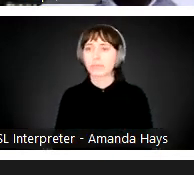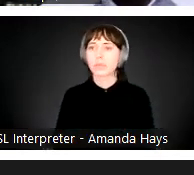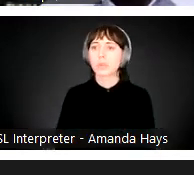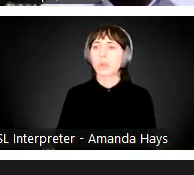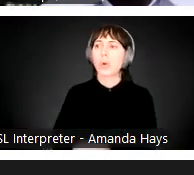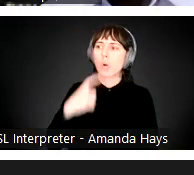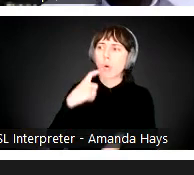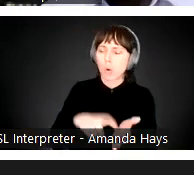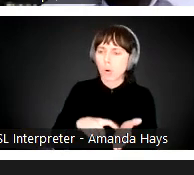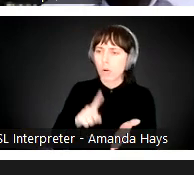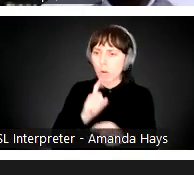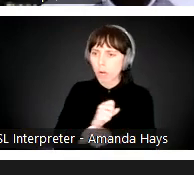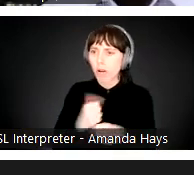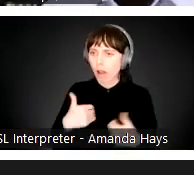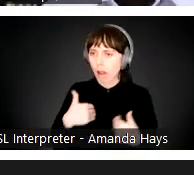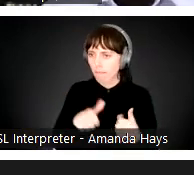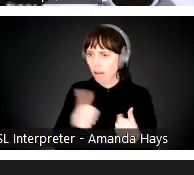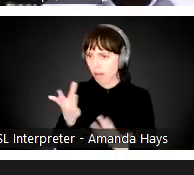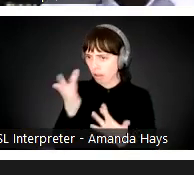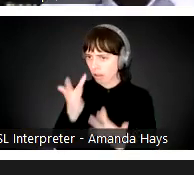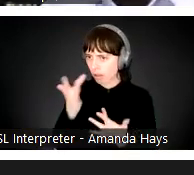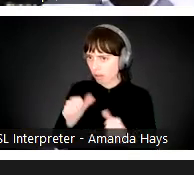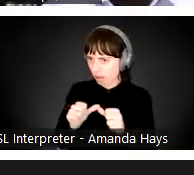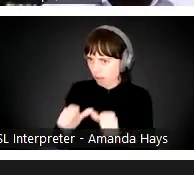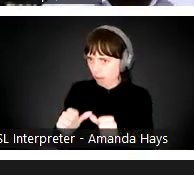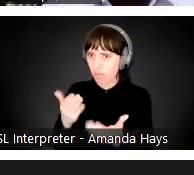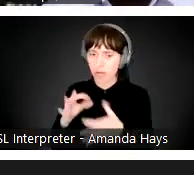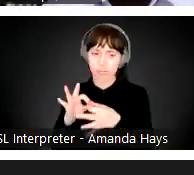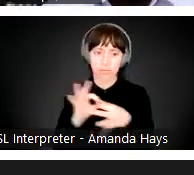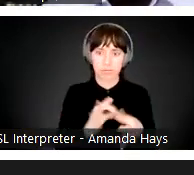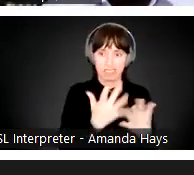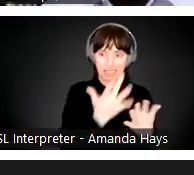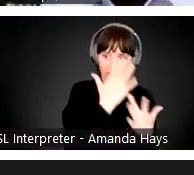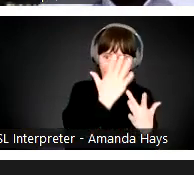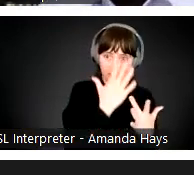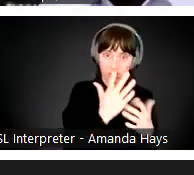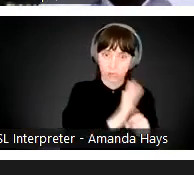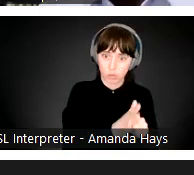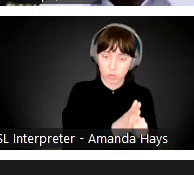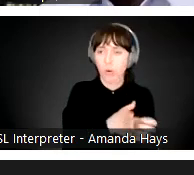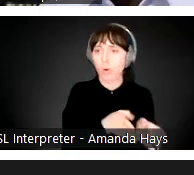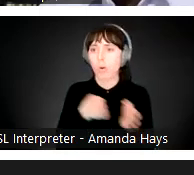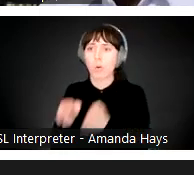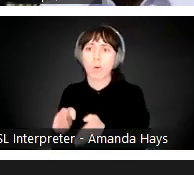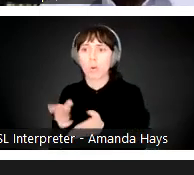as a result of the treatment for the virus or as a result of just being ill from the virus, that can also happen. And